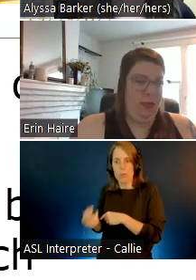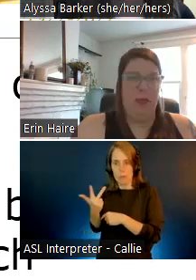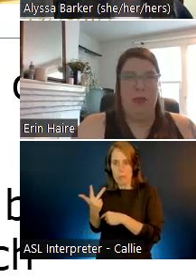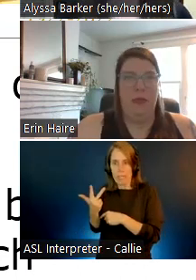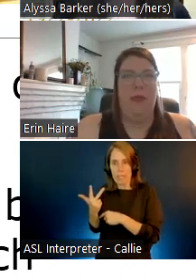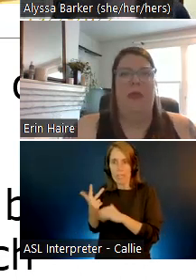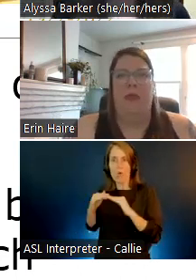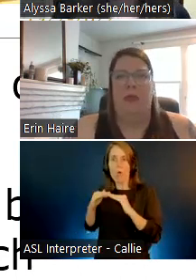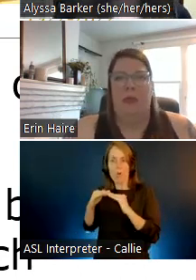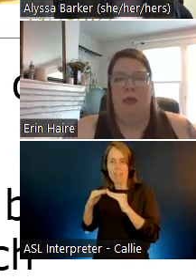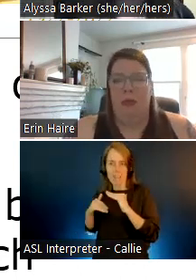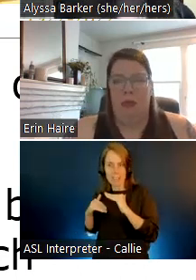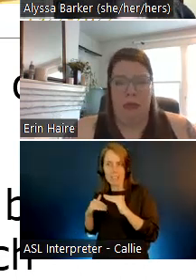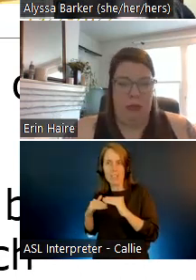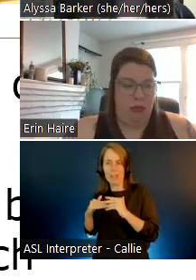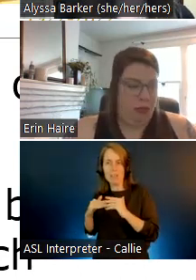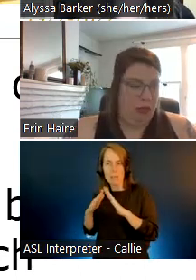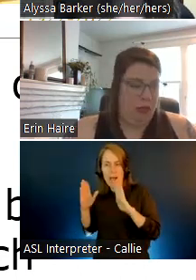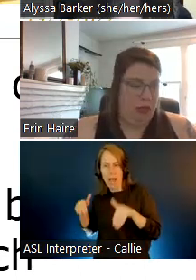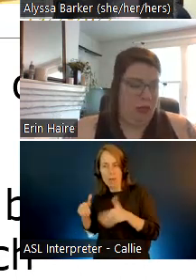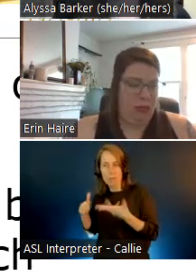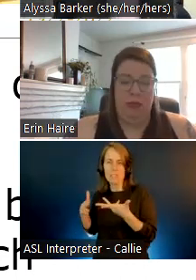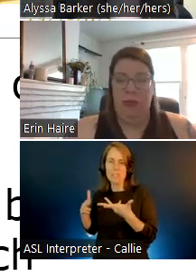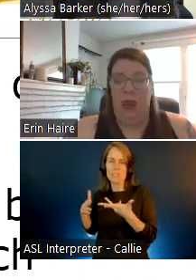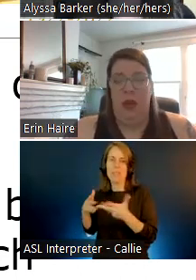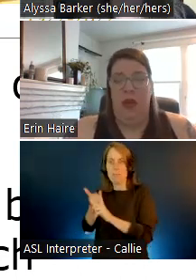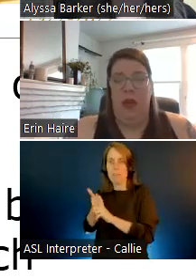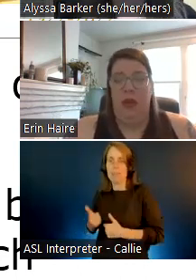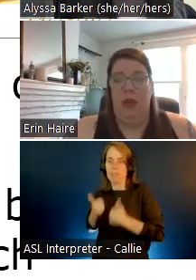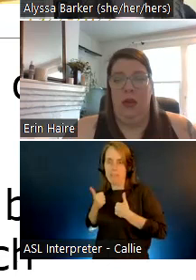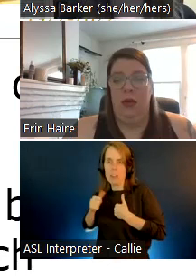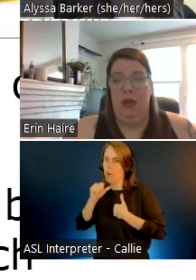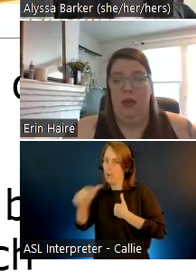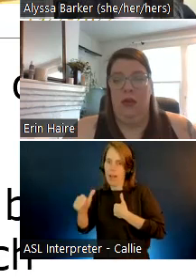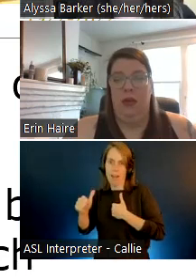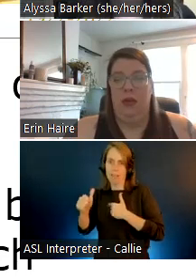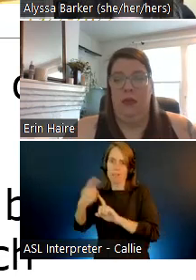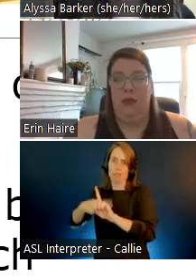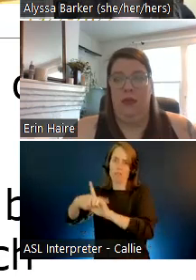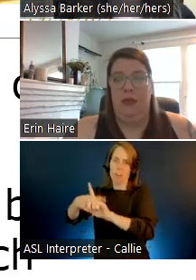from the law there's what's known as the Mrs Murphy rule um which is basically boarding houses